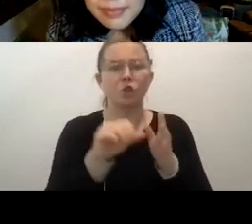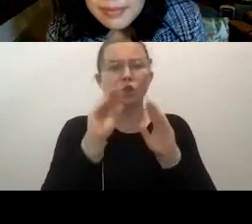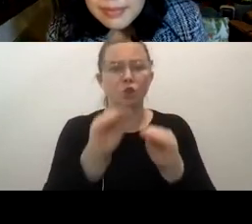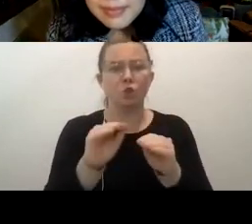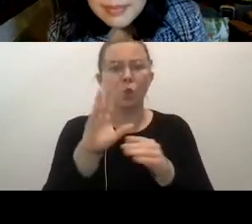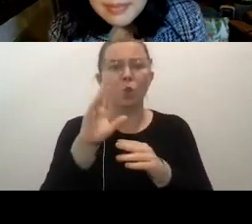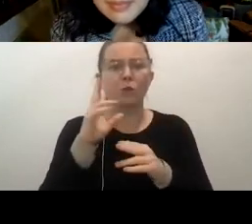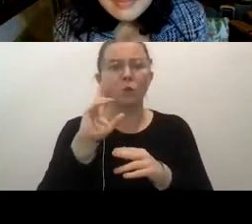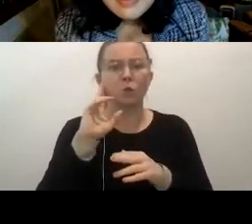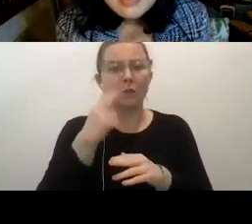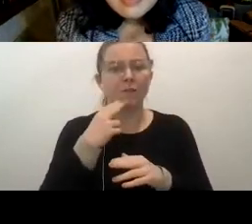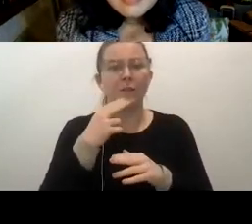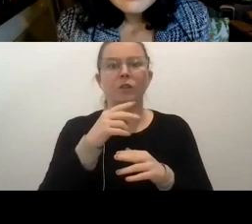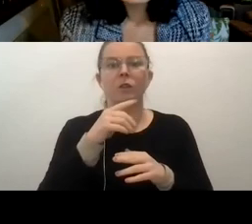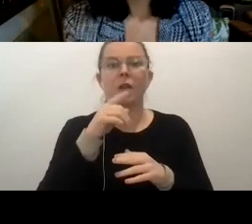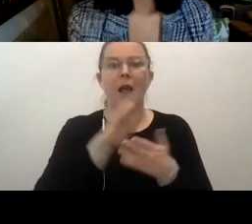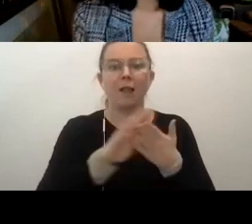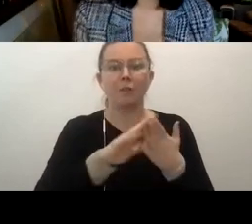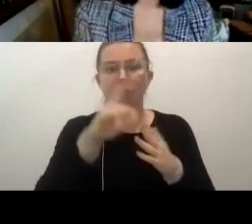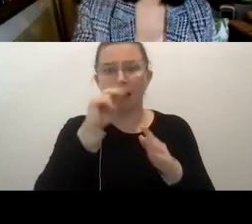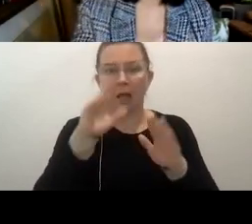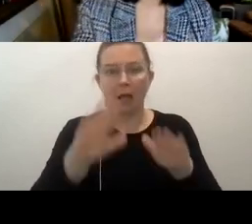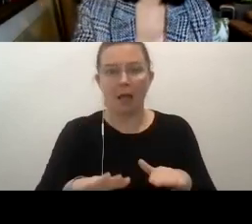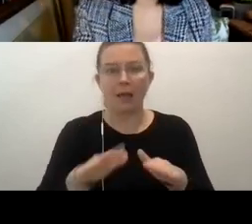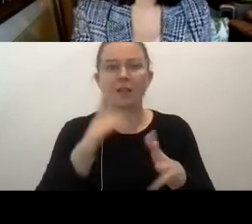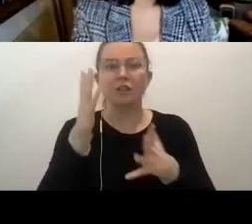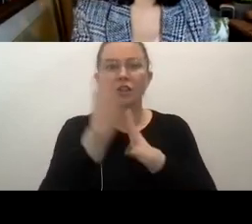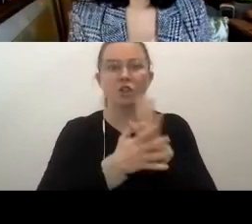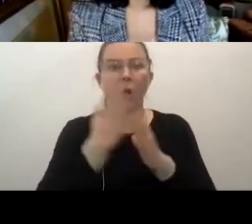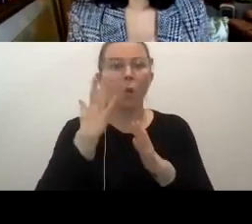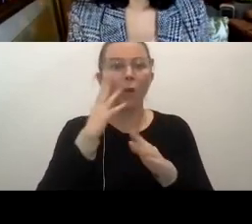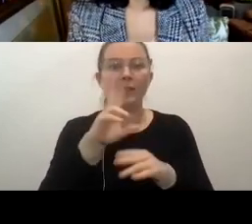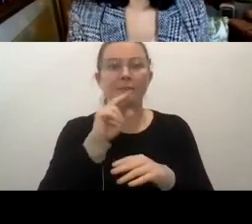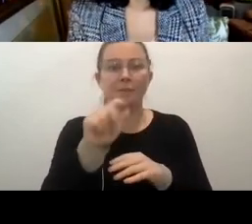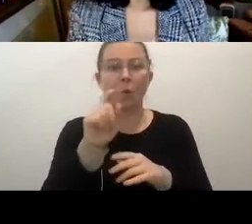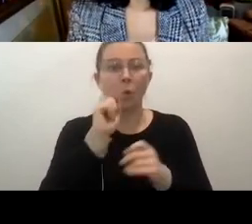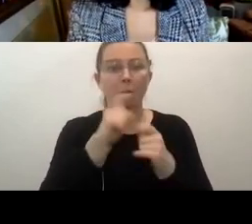Auslan should also be taught to deaf and hard of hearing young children and that signing with speaking would be additionally helpful.